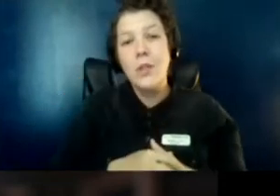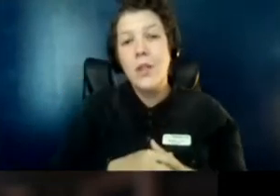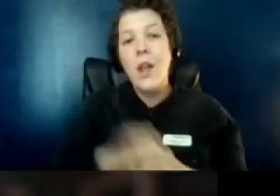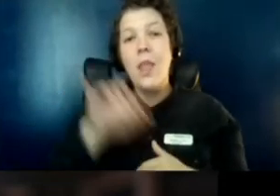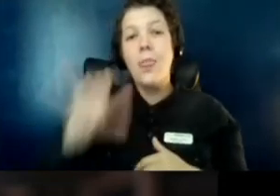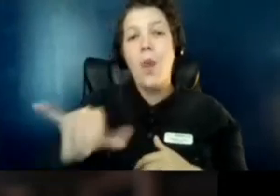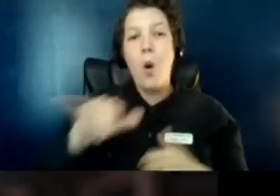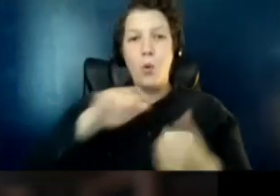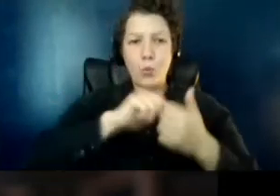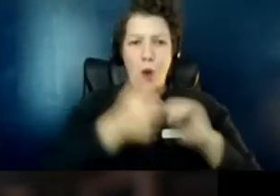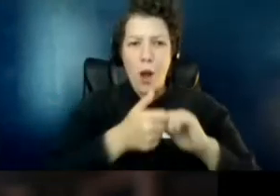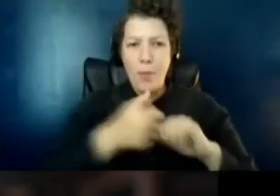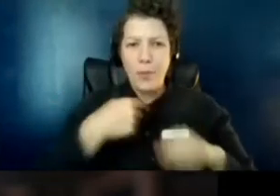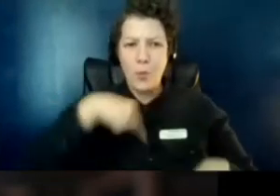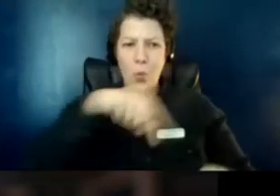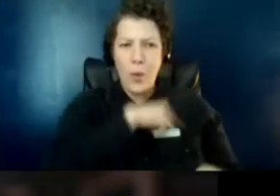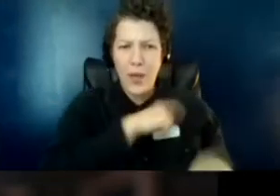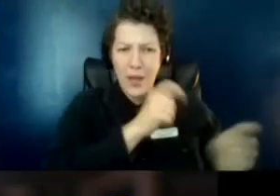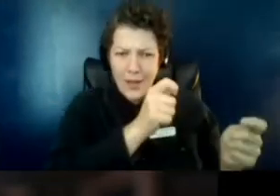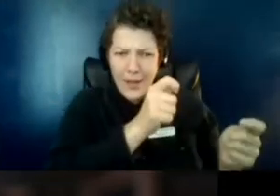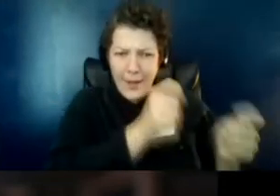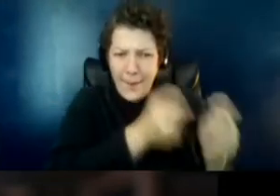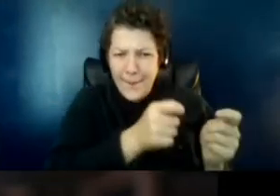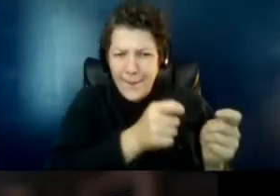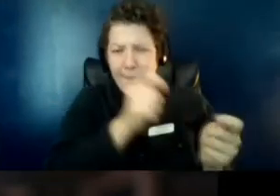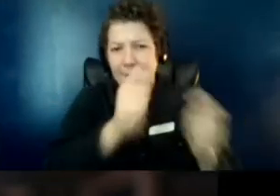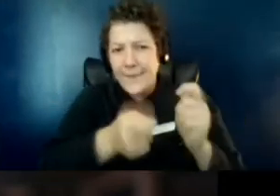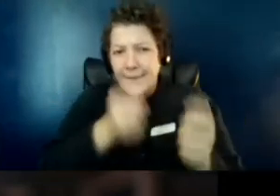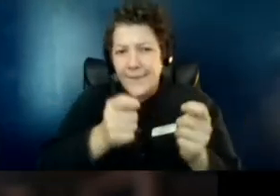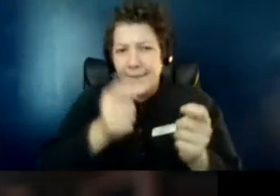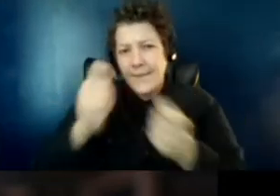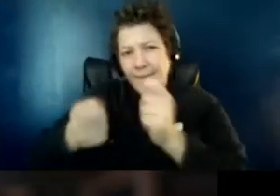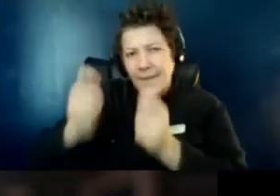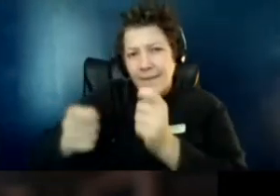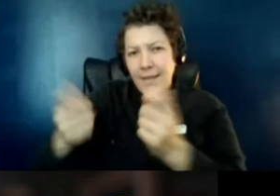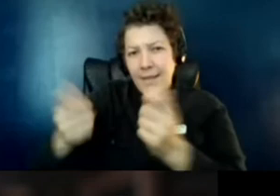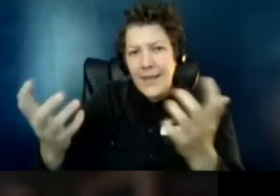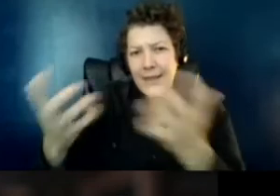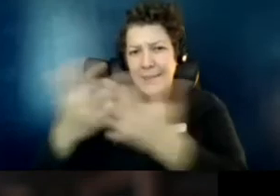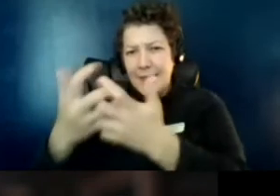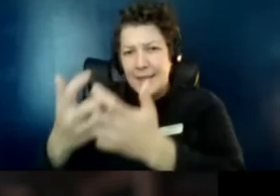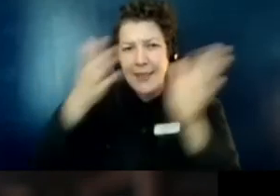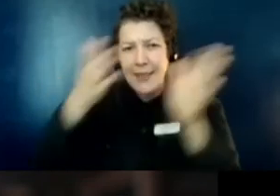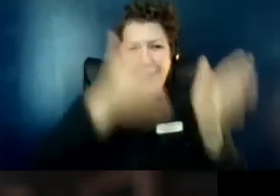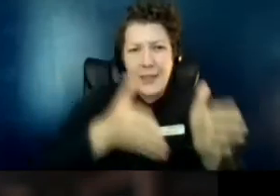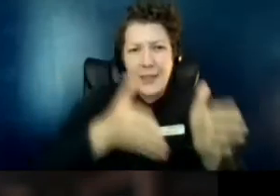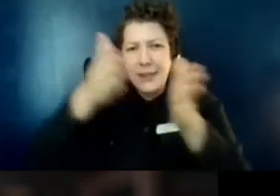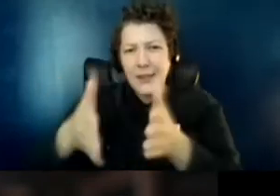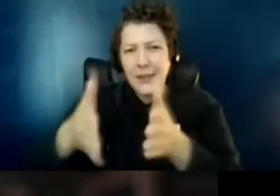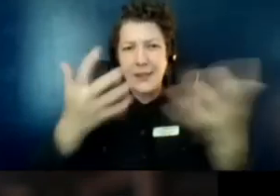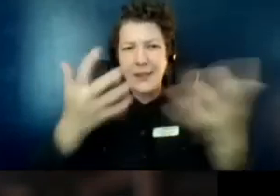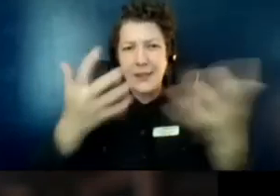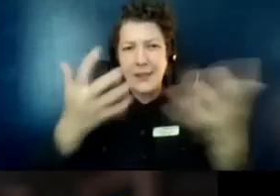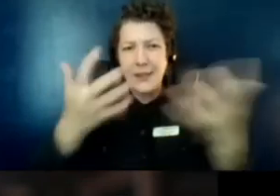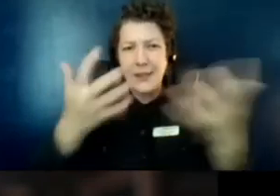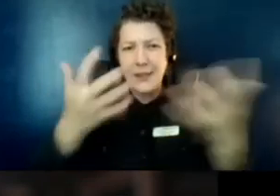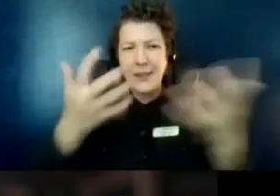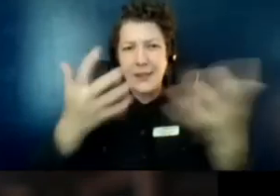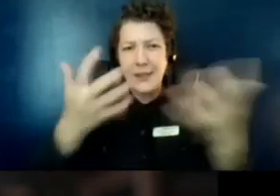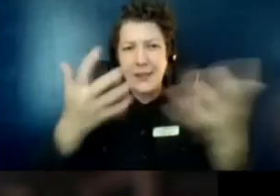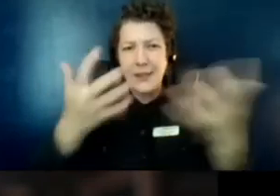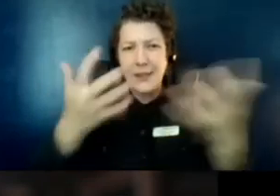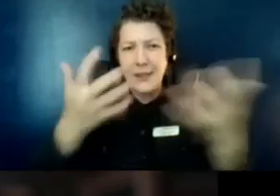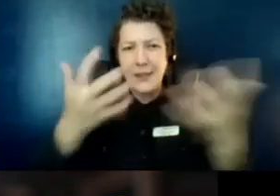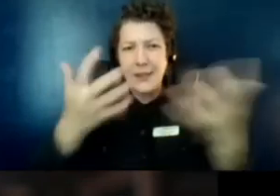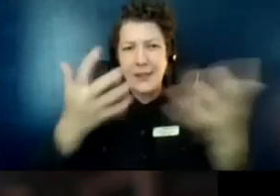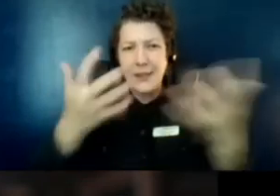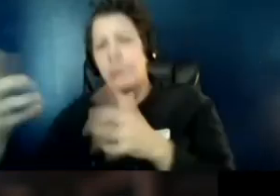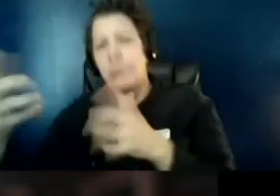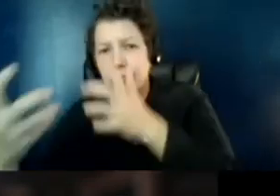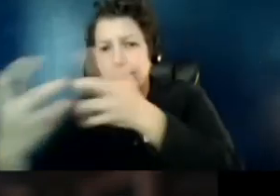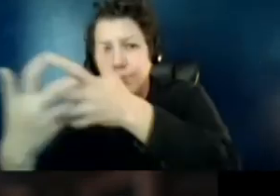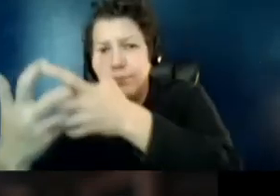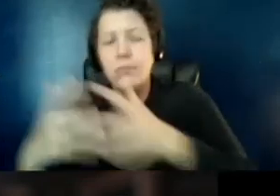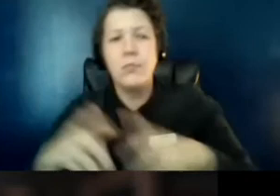we treat them as a specialty of design. When in fact, this is just how you design. We know